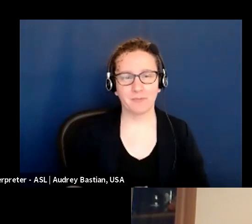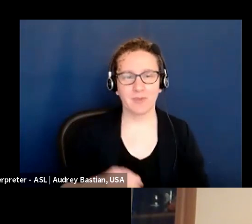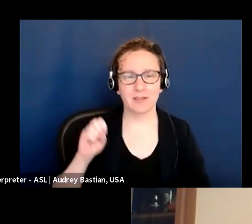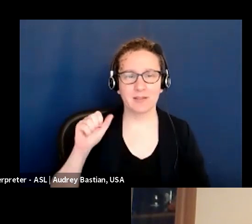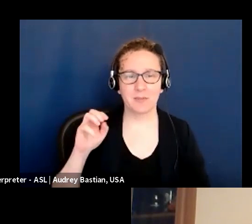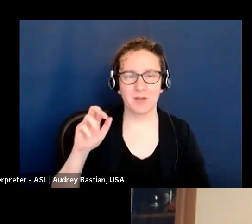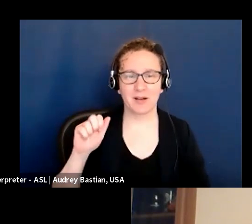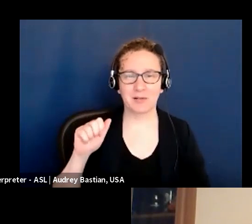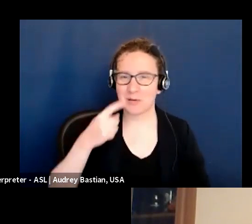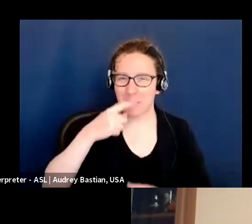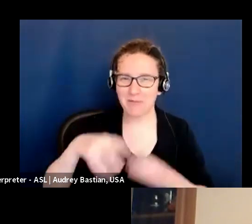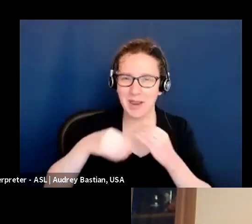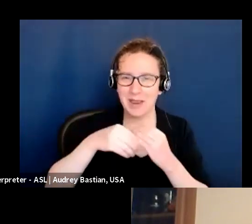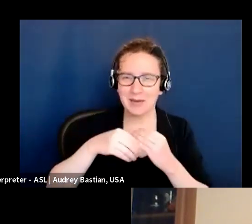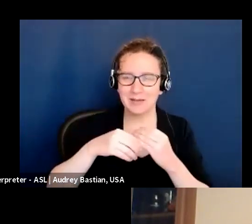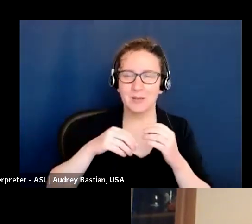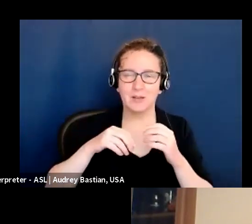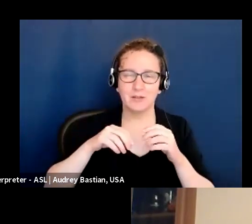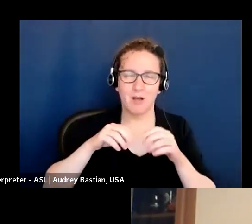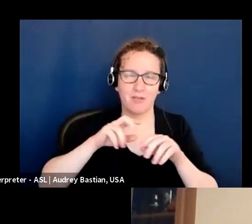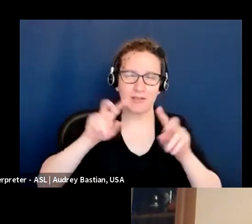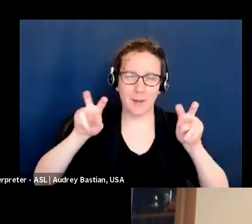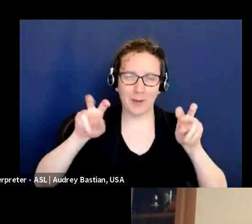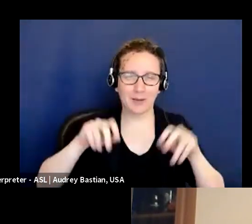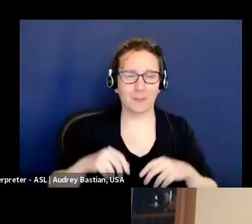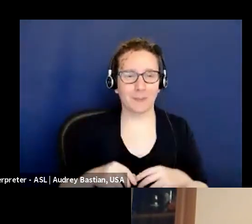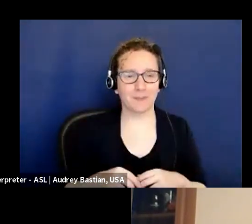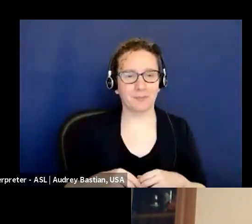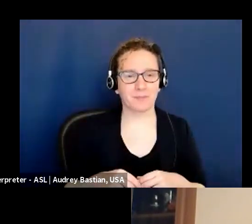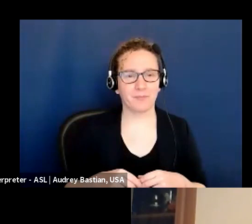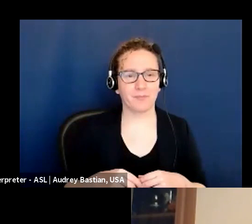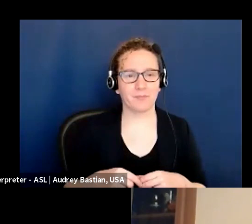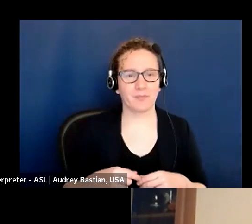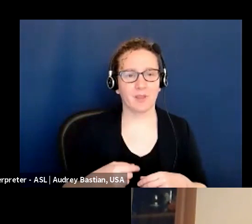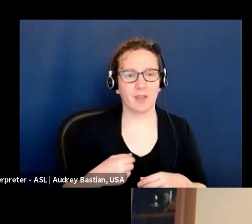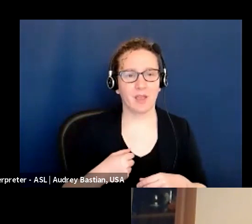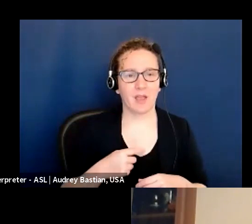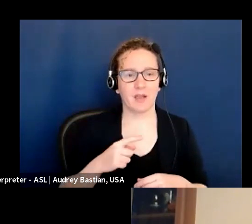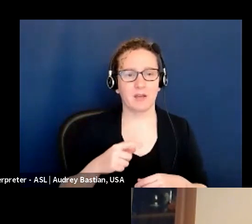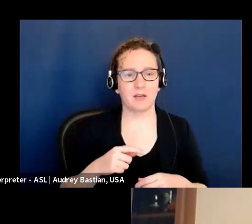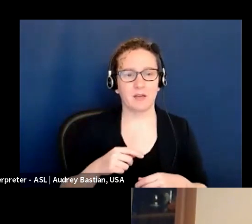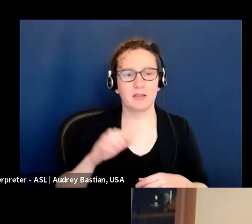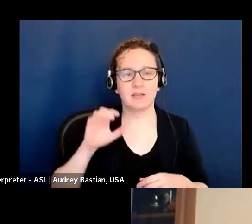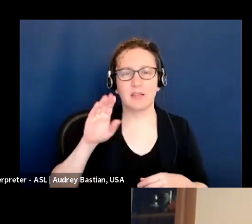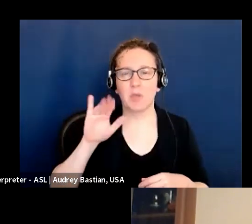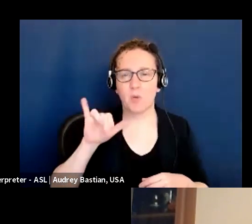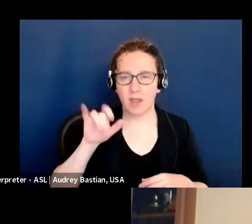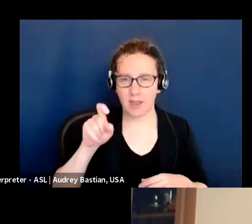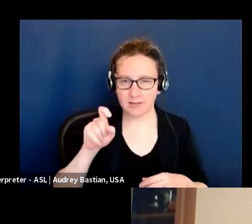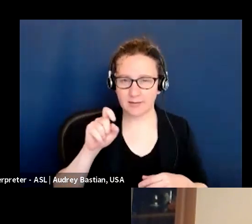fast, sorry, while we're on the topic, so I had actually like since the CBYX staff because both